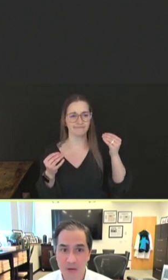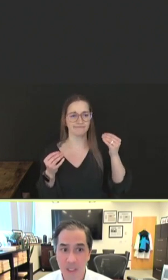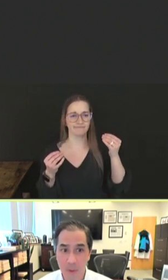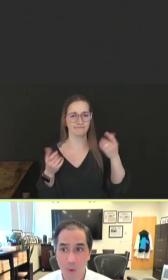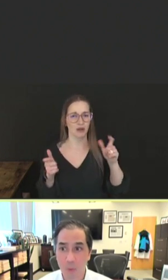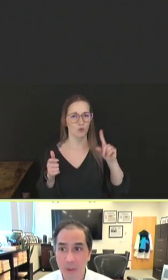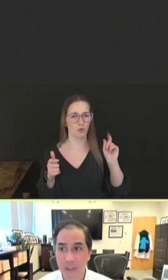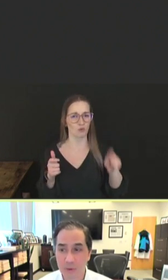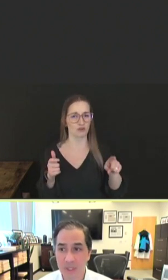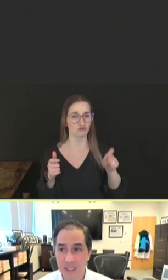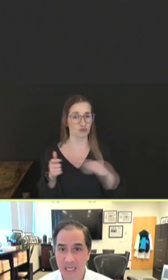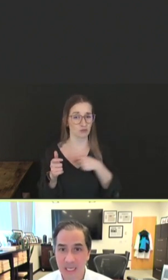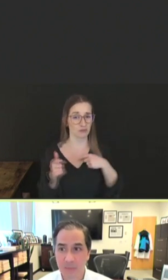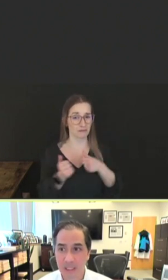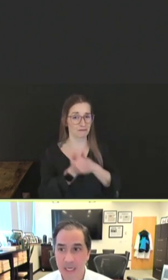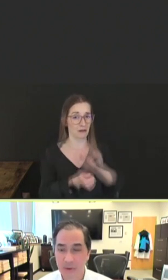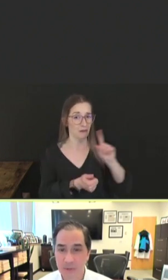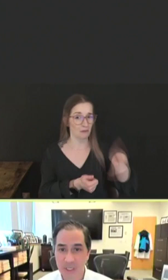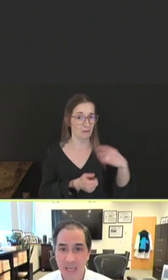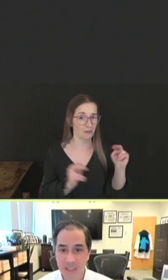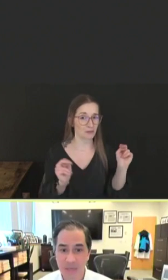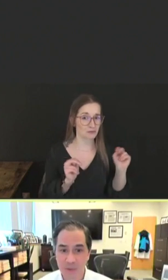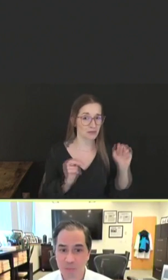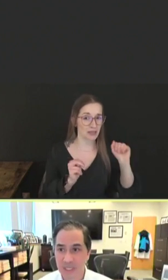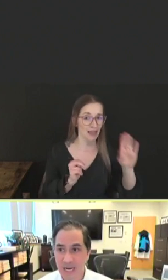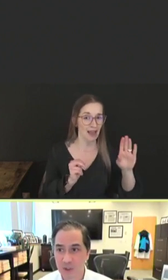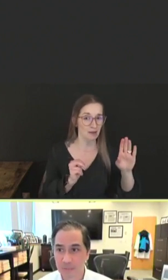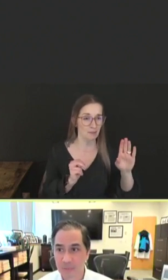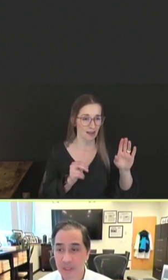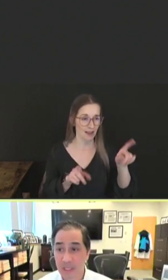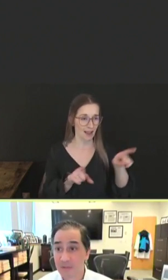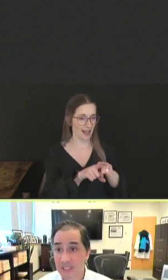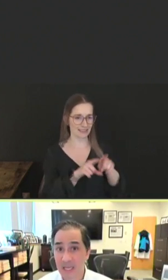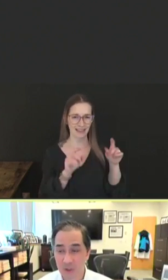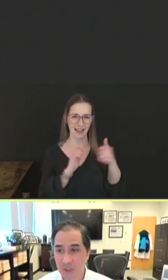following only neutralizing antibody titers as a measure of protection if, essentially,